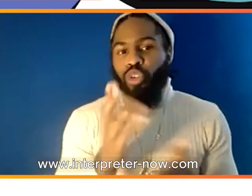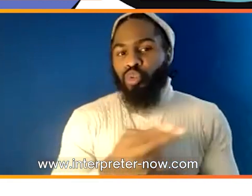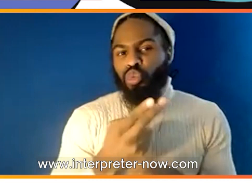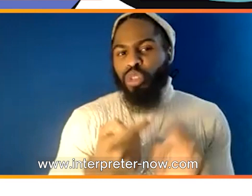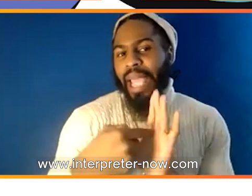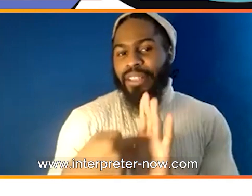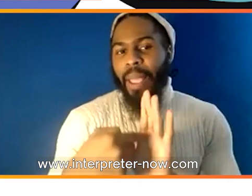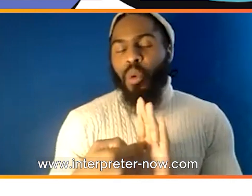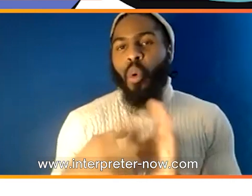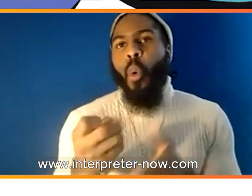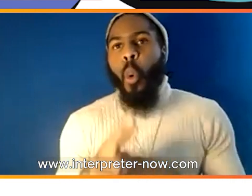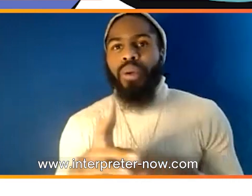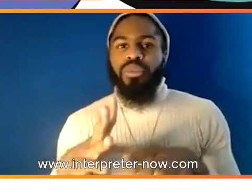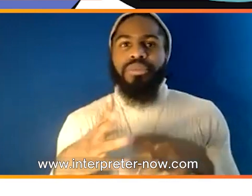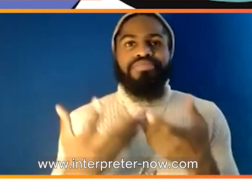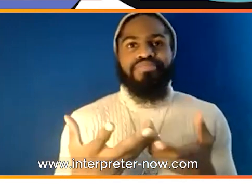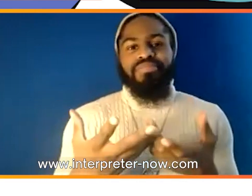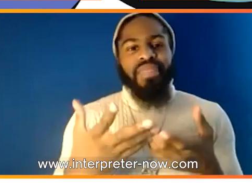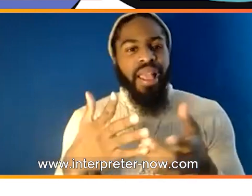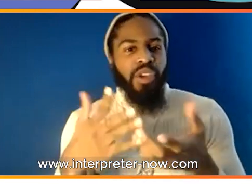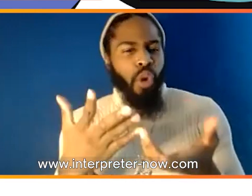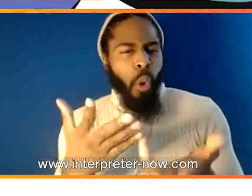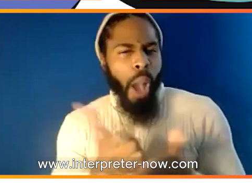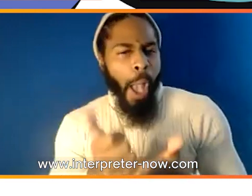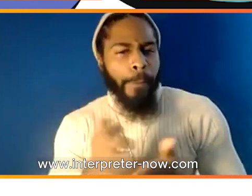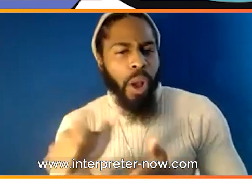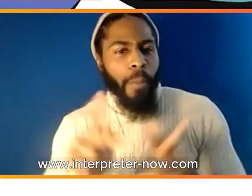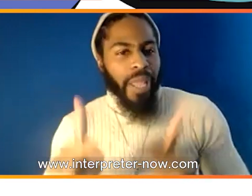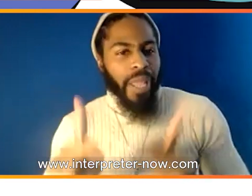have been great if someone would have done this. Then having a dialogue about that. A